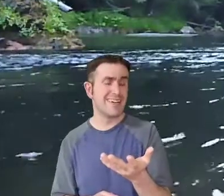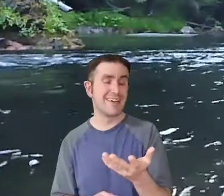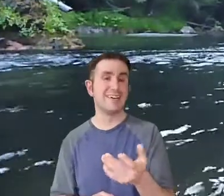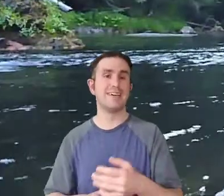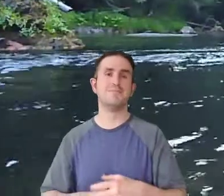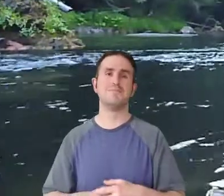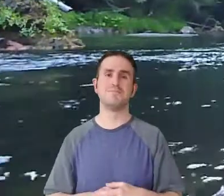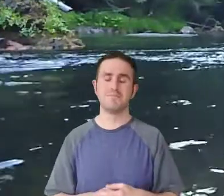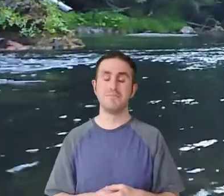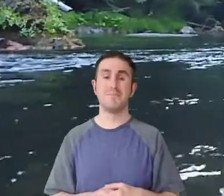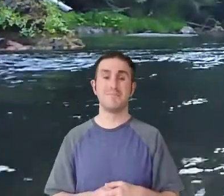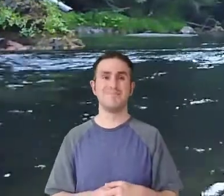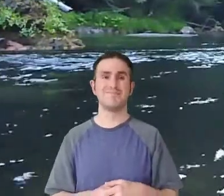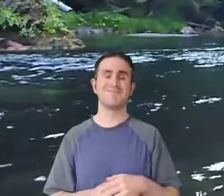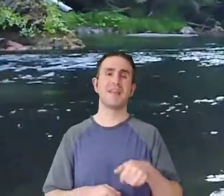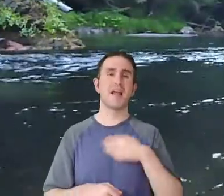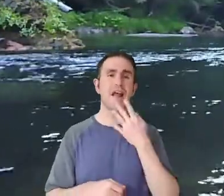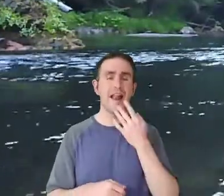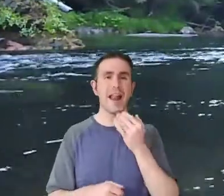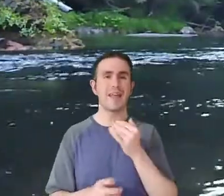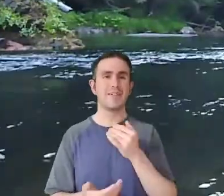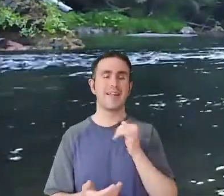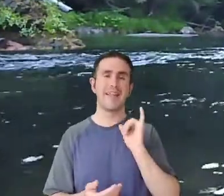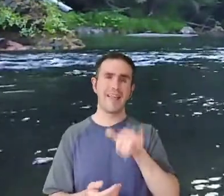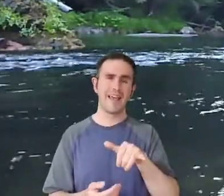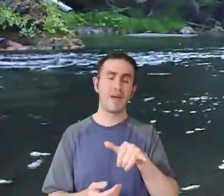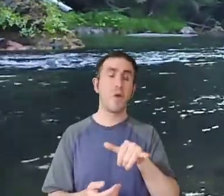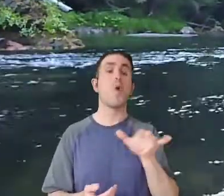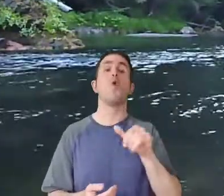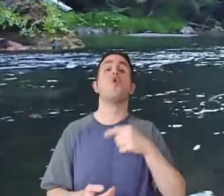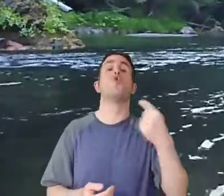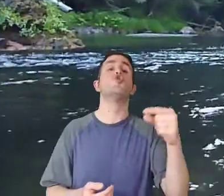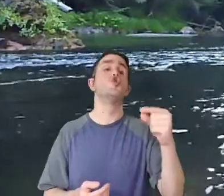So colors like that... and then also, uh... if we look at green...